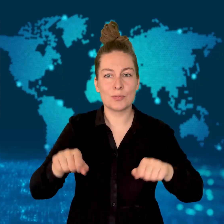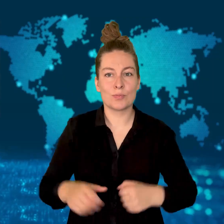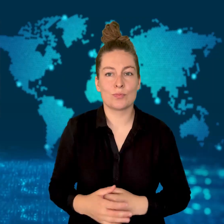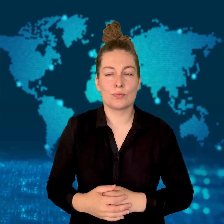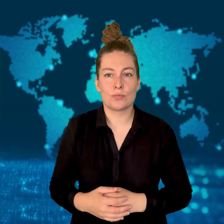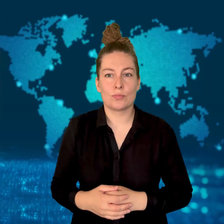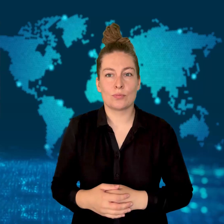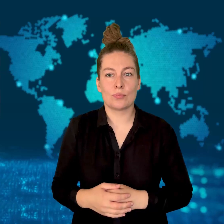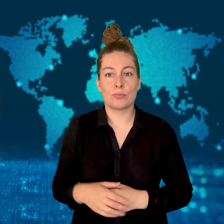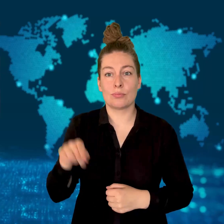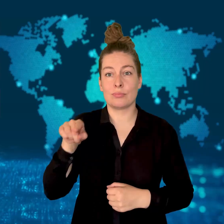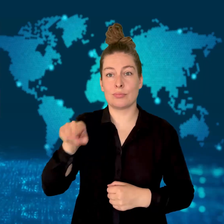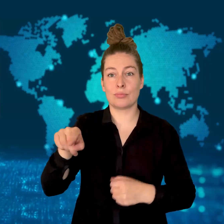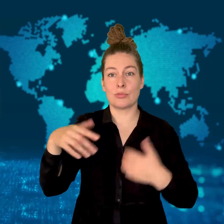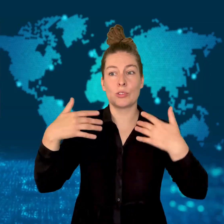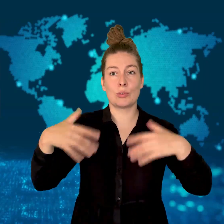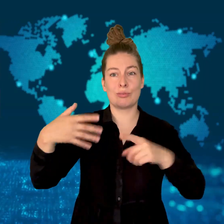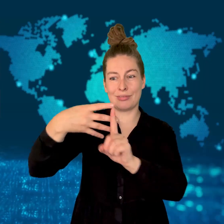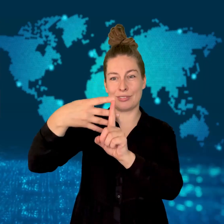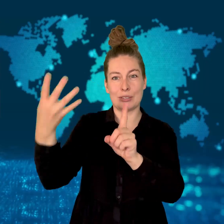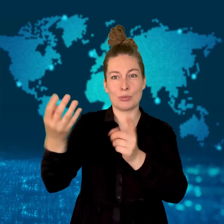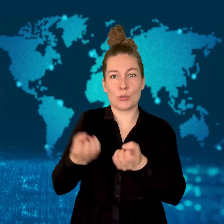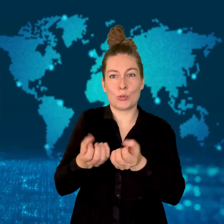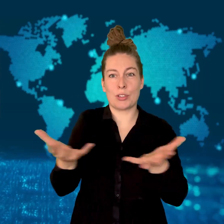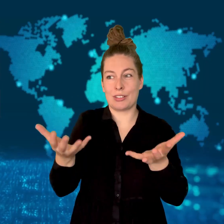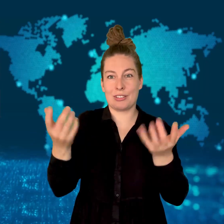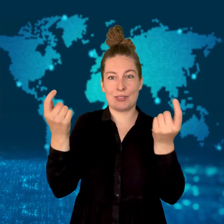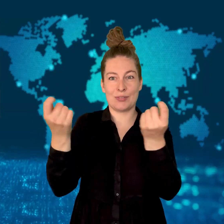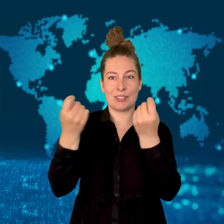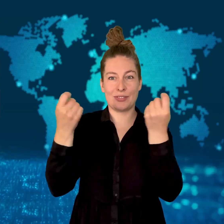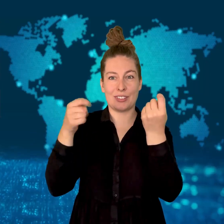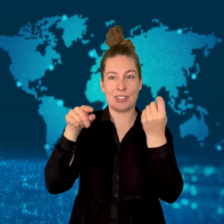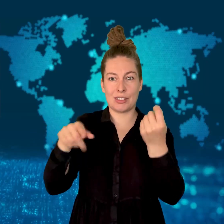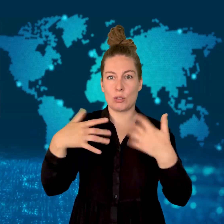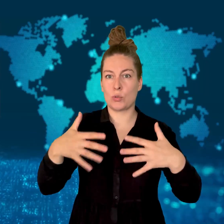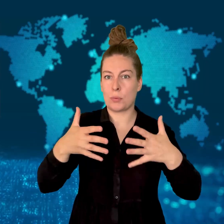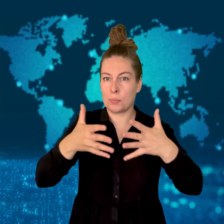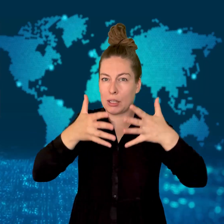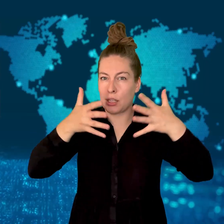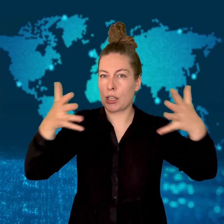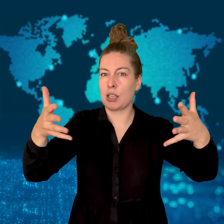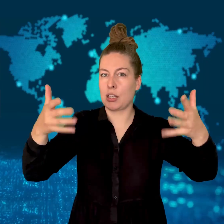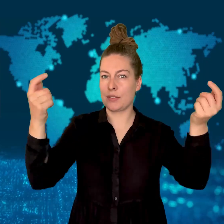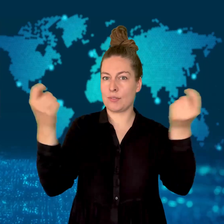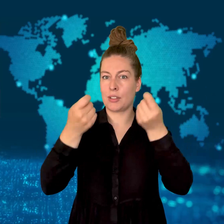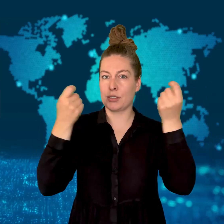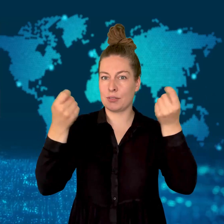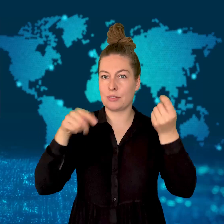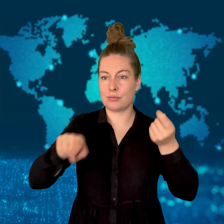The Daegu Queer Culture Festival is one of the largest in the country.